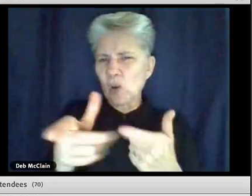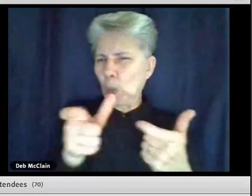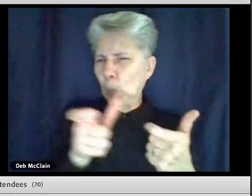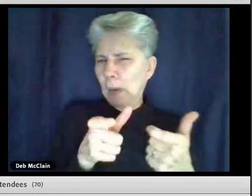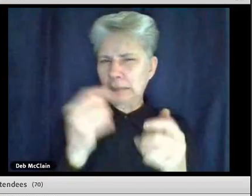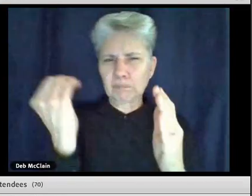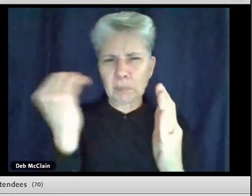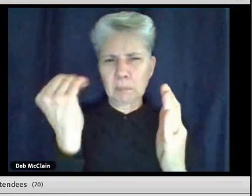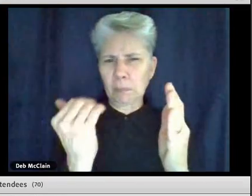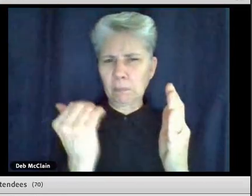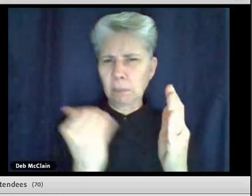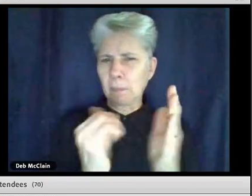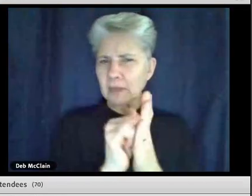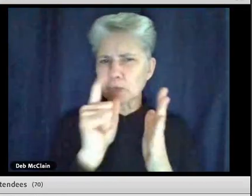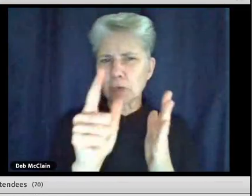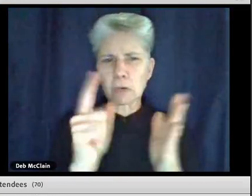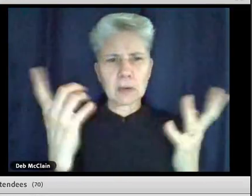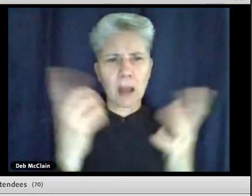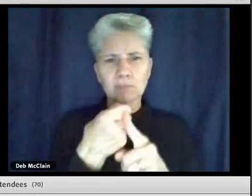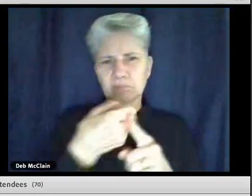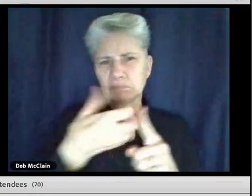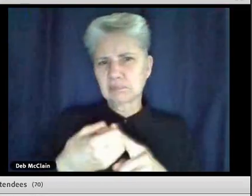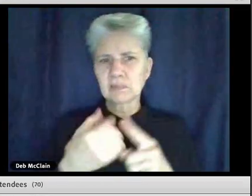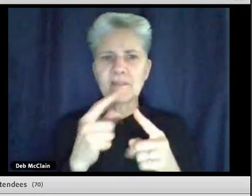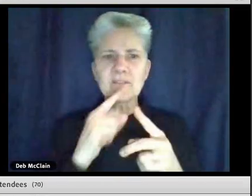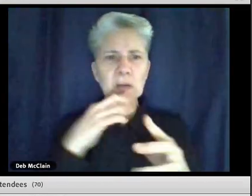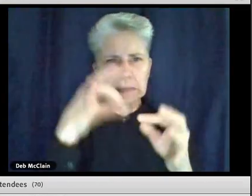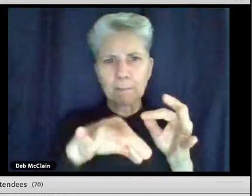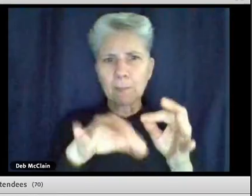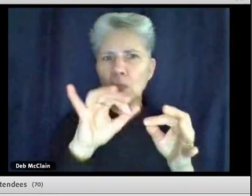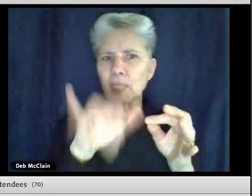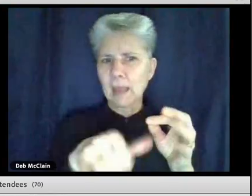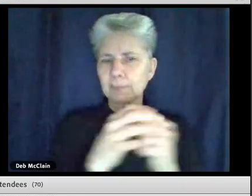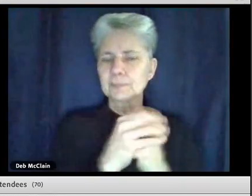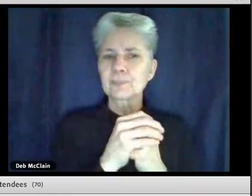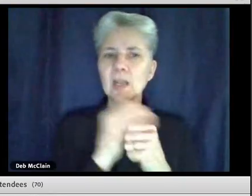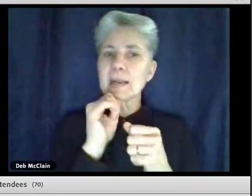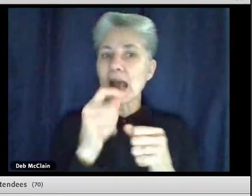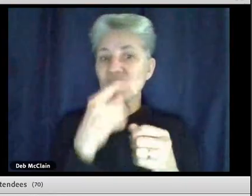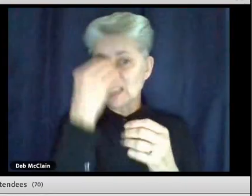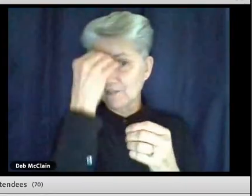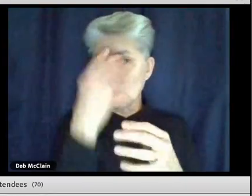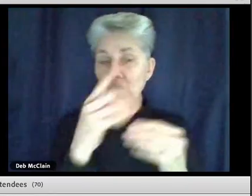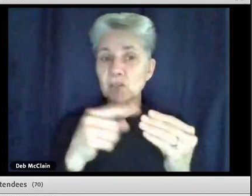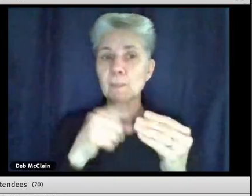an overview, very quick, very nice, very simple. So not just information about it,